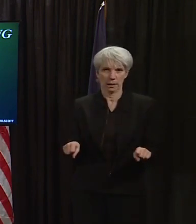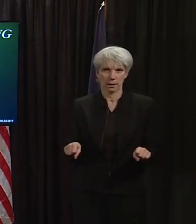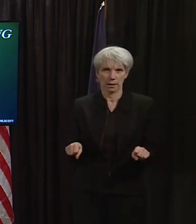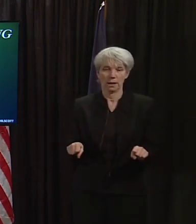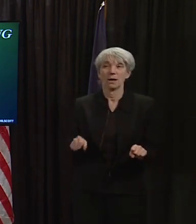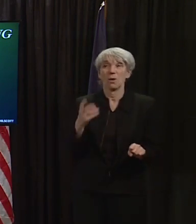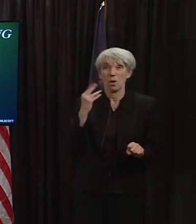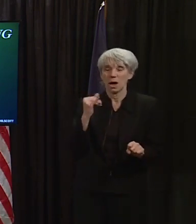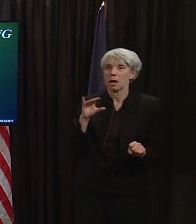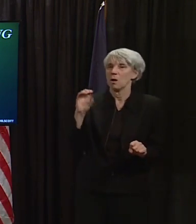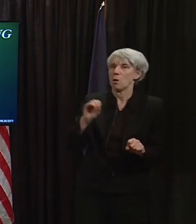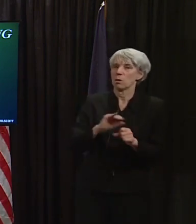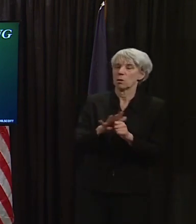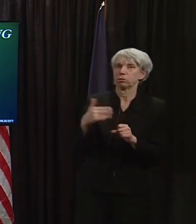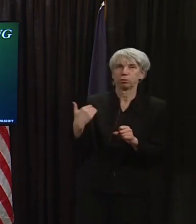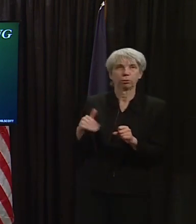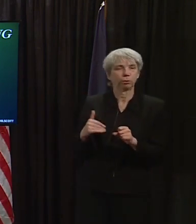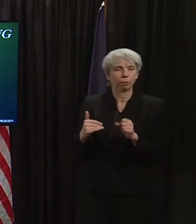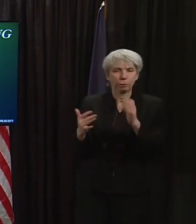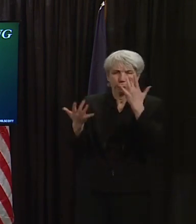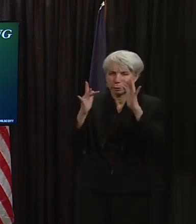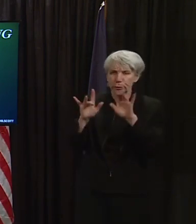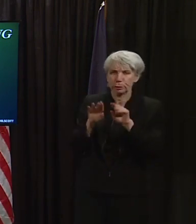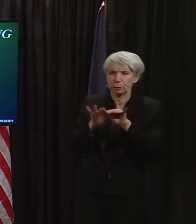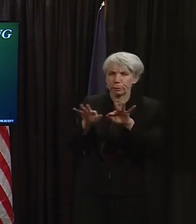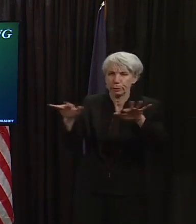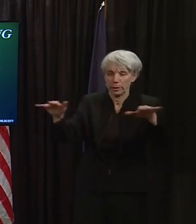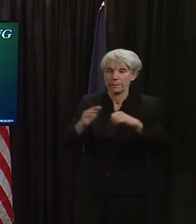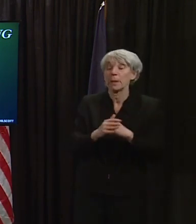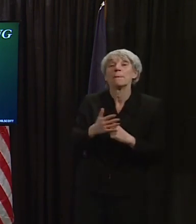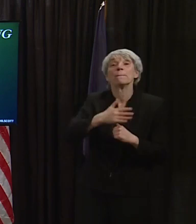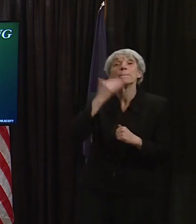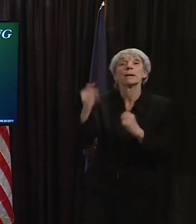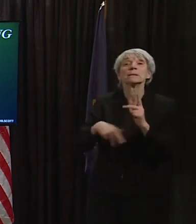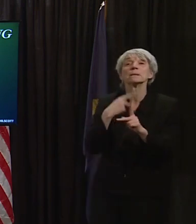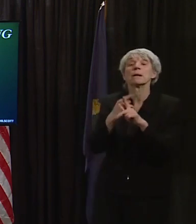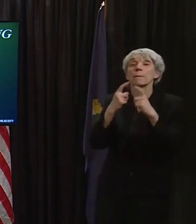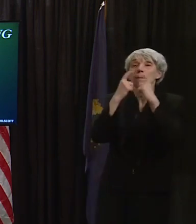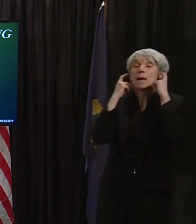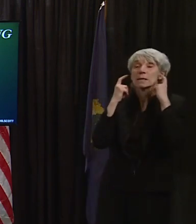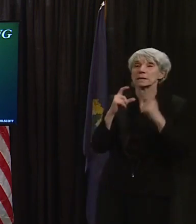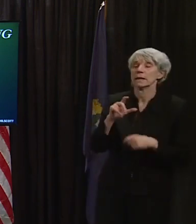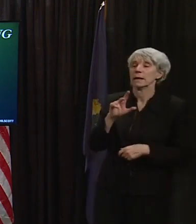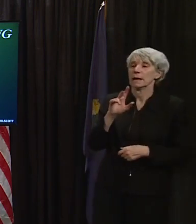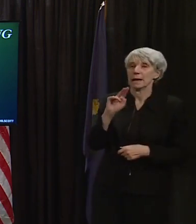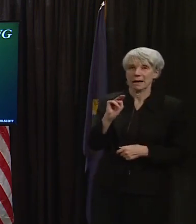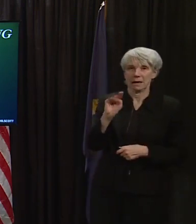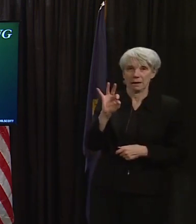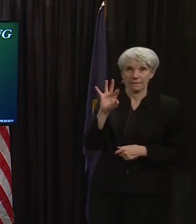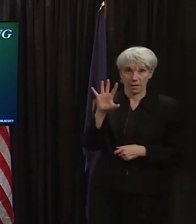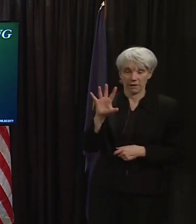examples of high quality mass, our n 95 or kn 95 masks, which are very good at